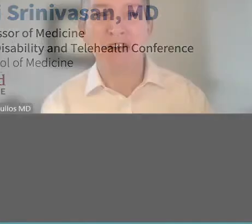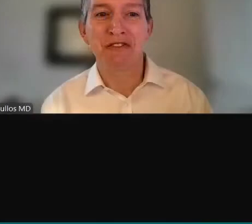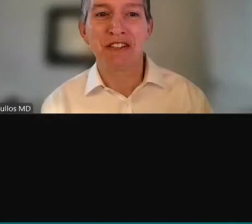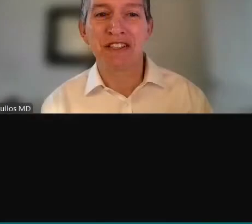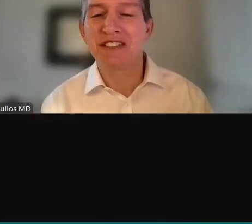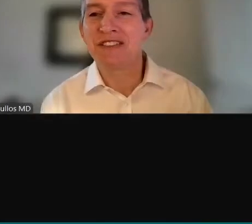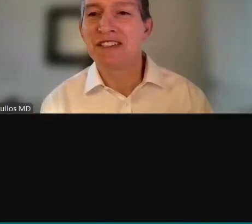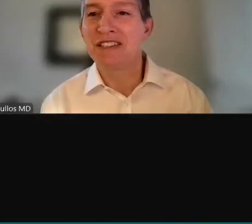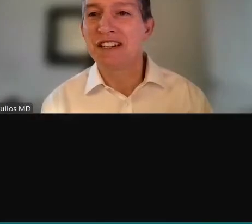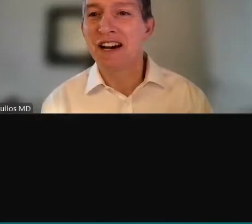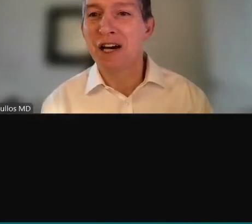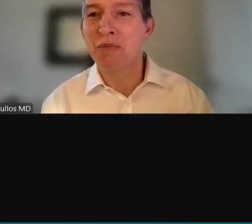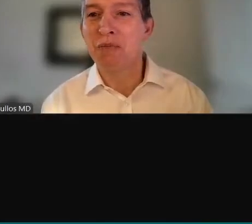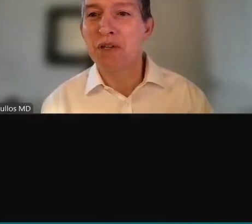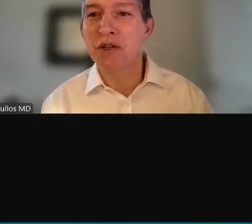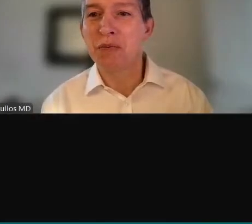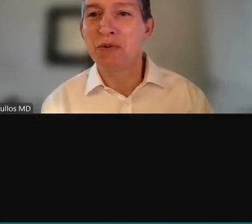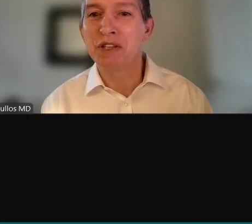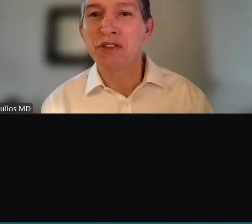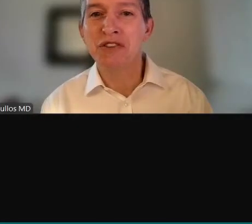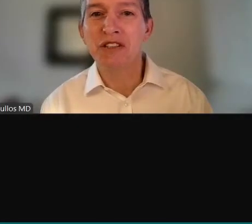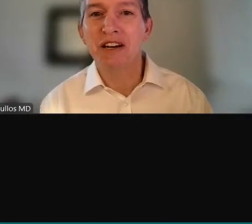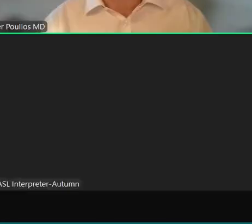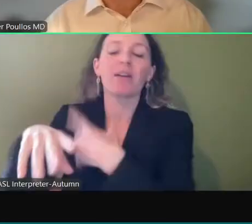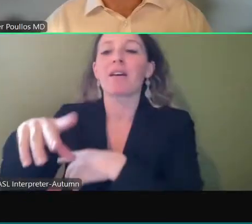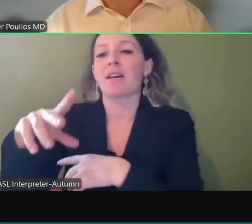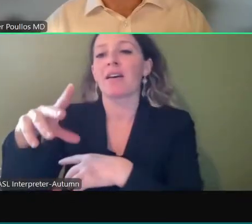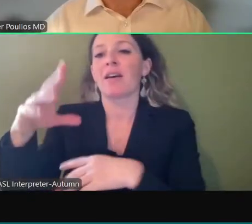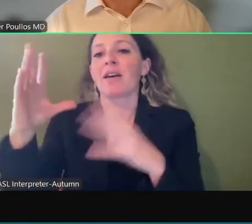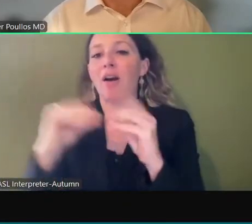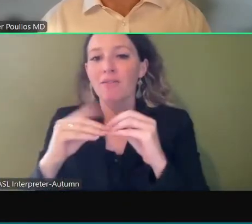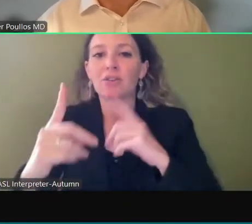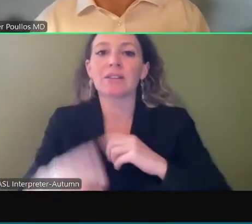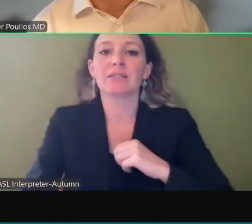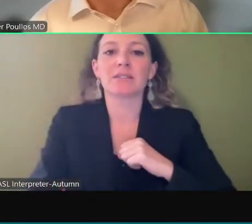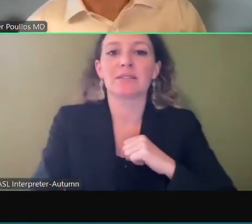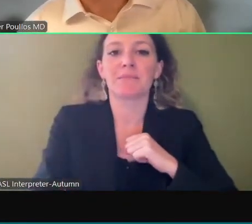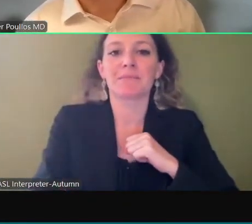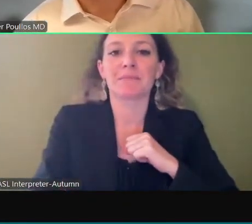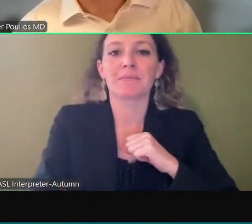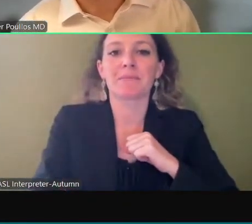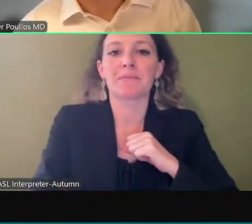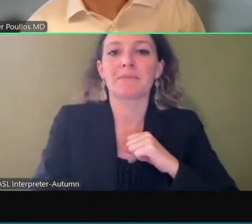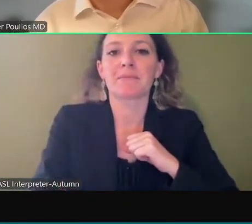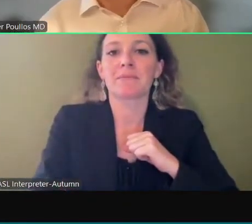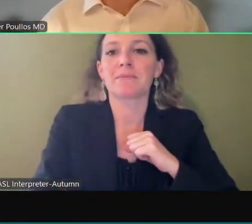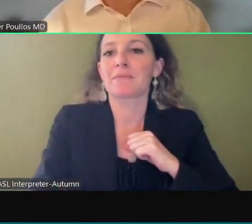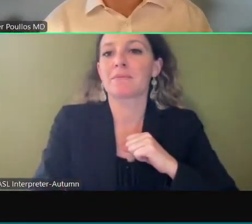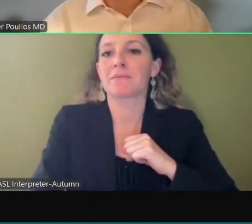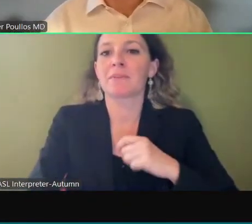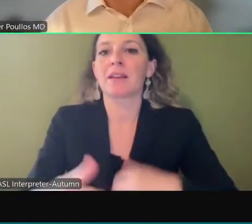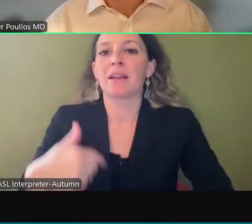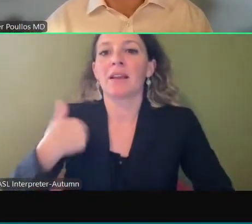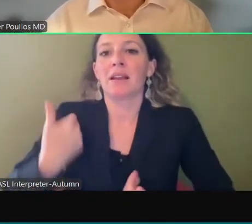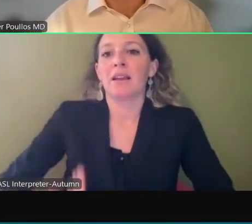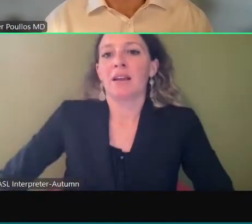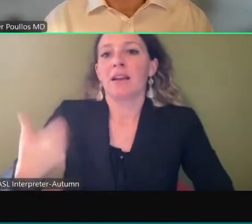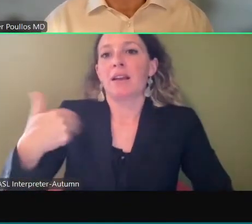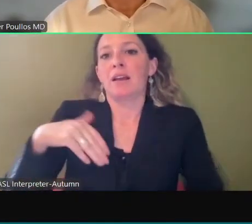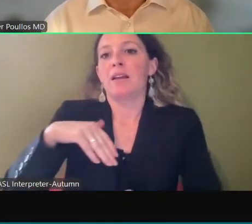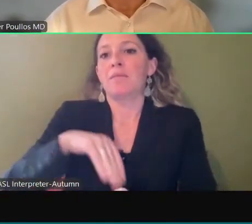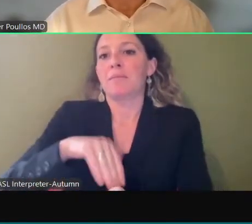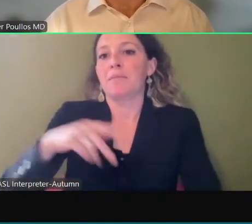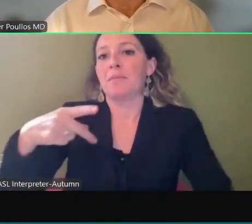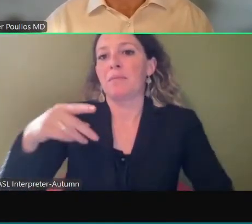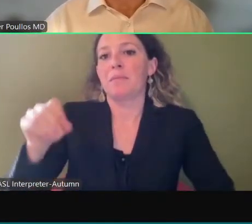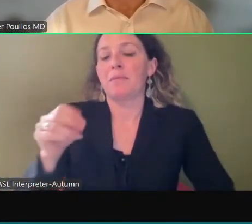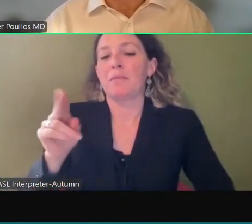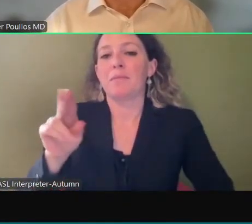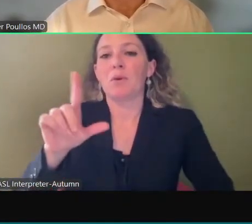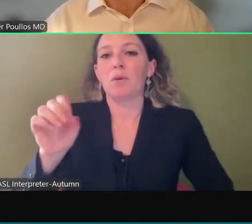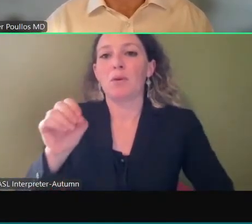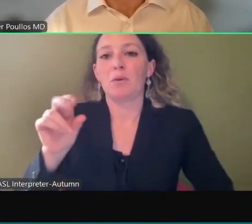Conference. I'm Peter Poullos, I am a clinical professor of radiology at Stanford University,